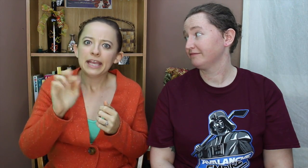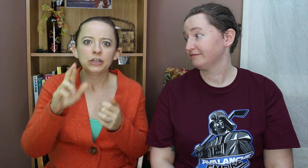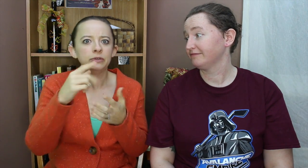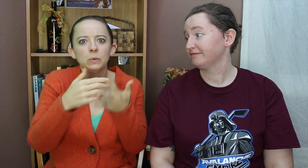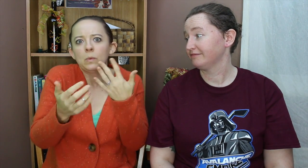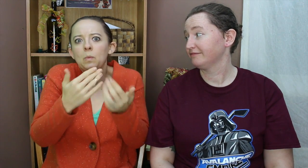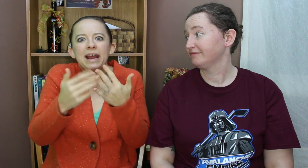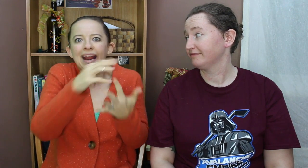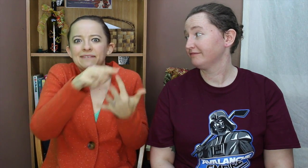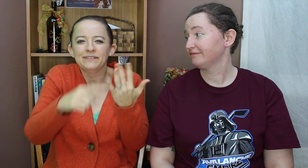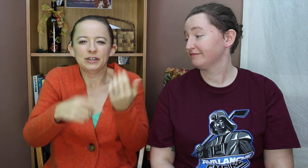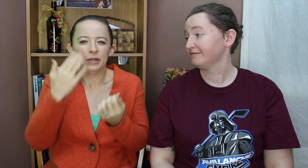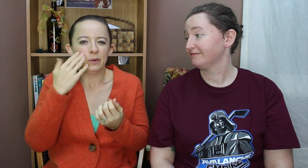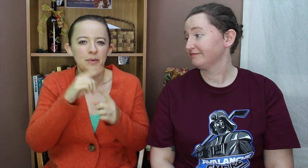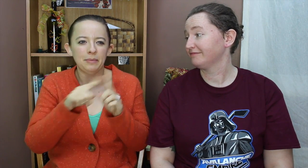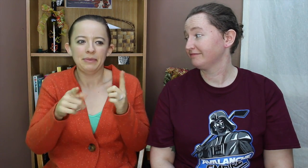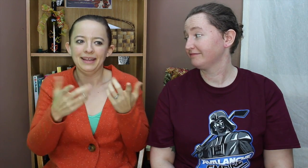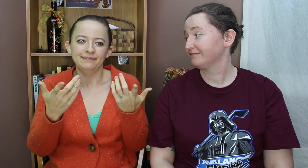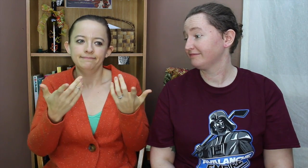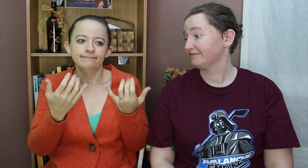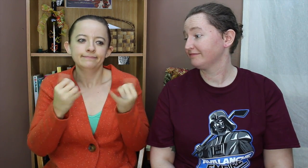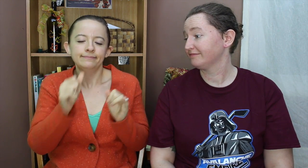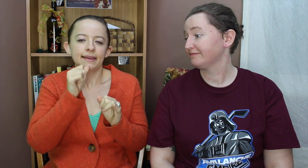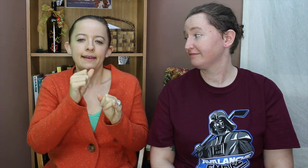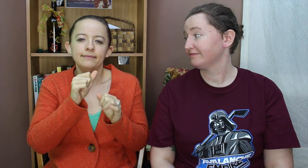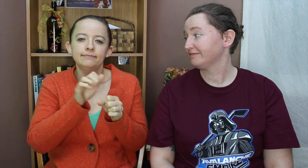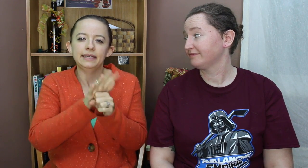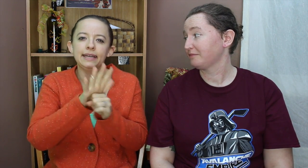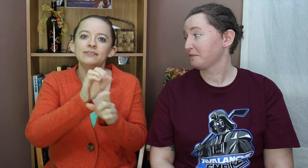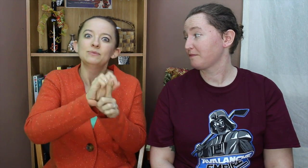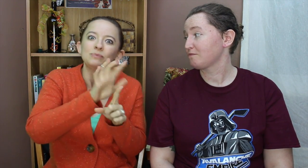like when they had the interpreter like with the mayor, something like that. But it's just